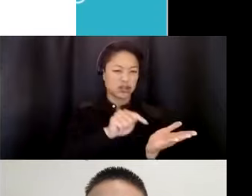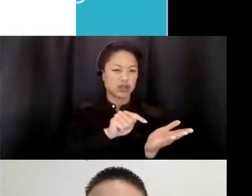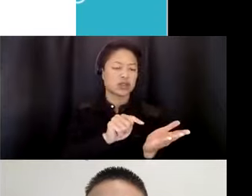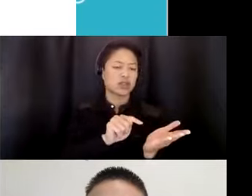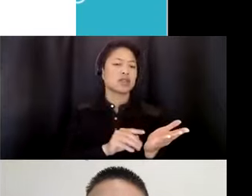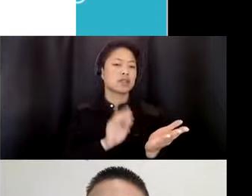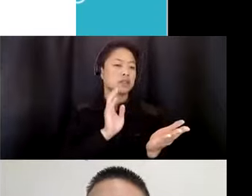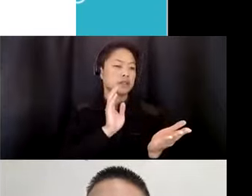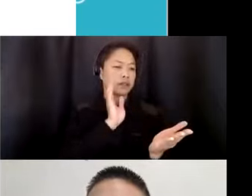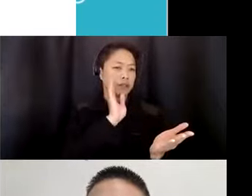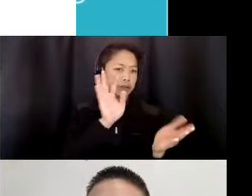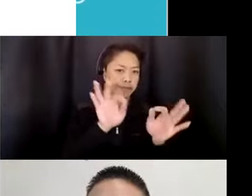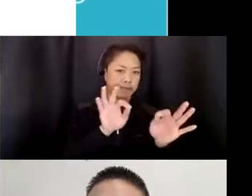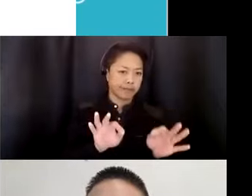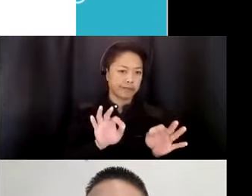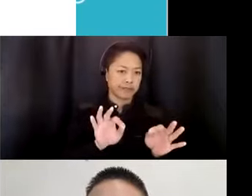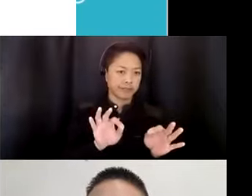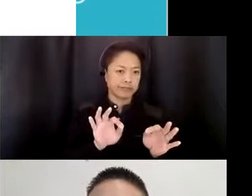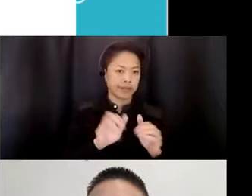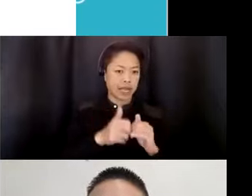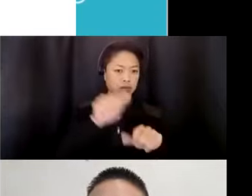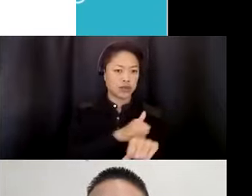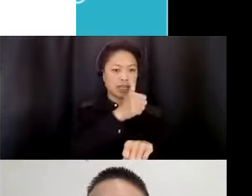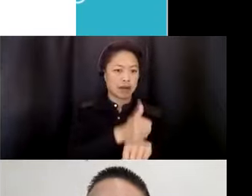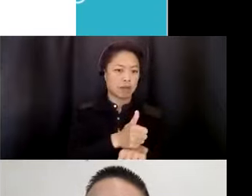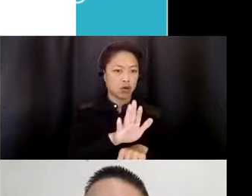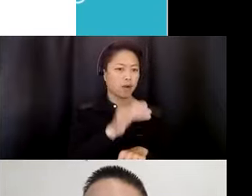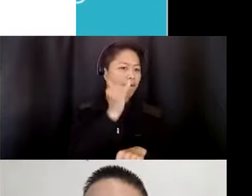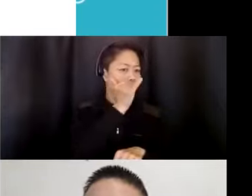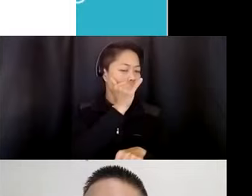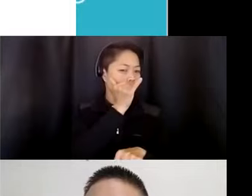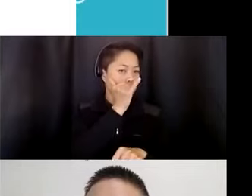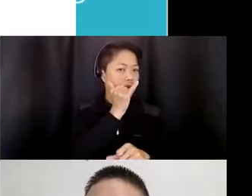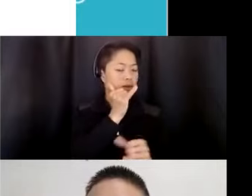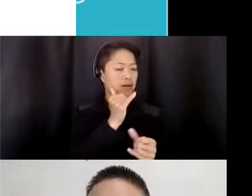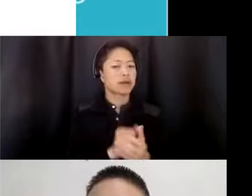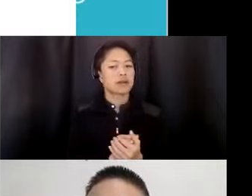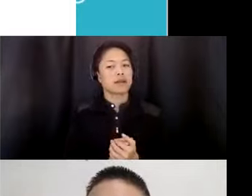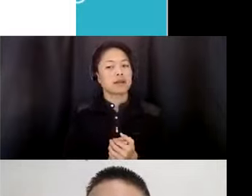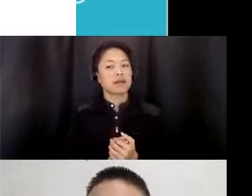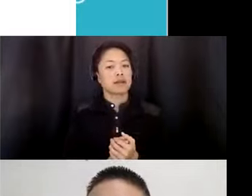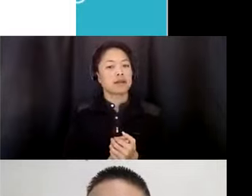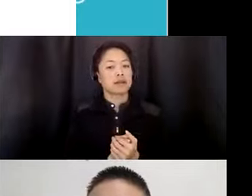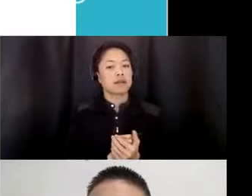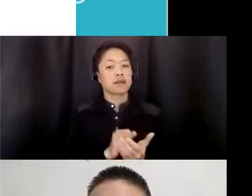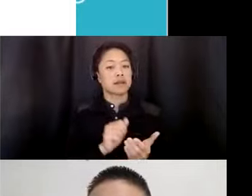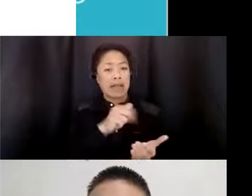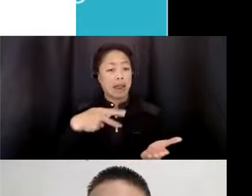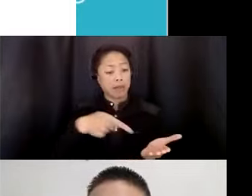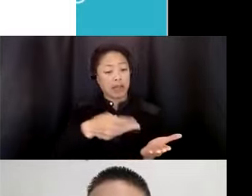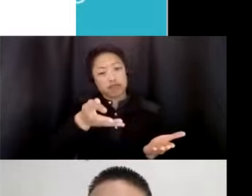speak or share a story? Maybe a situation they’re dealing with around testing? Maybe sharing a